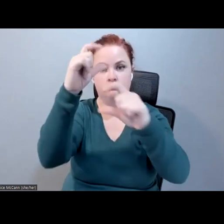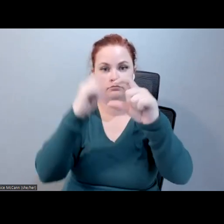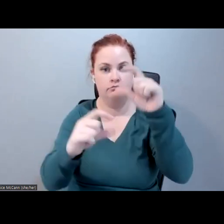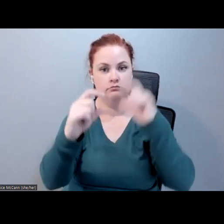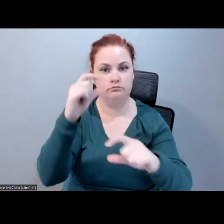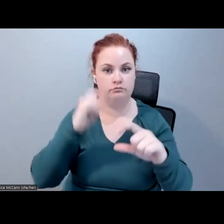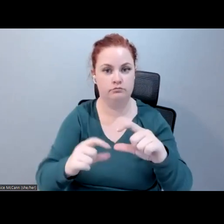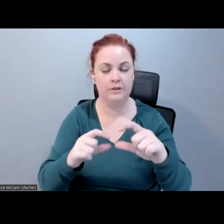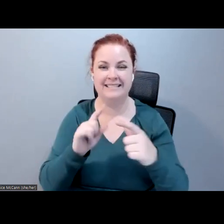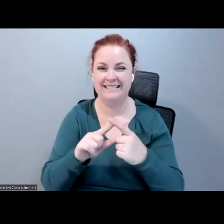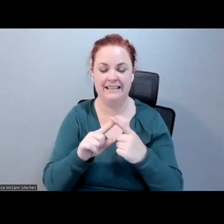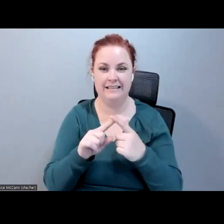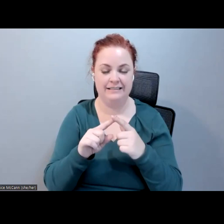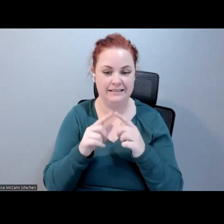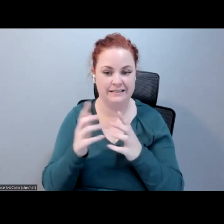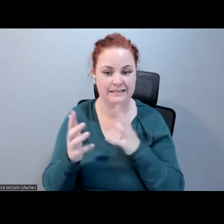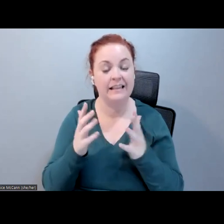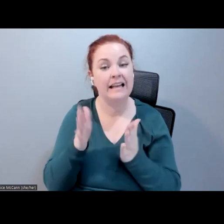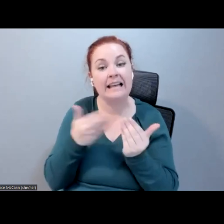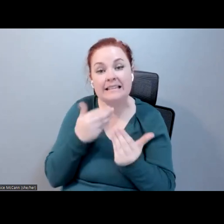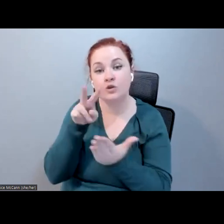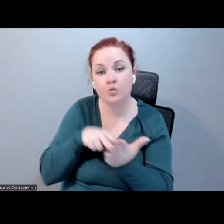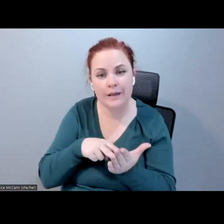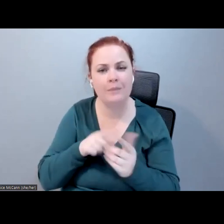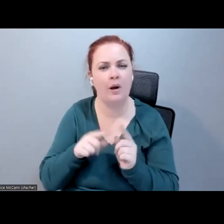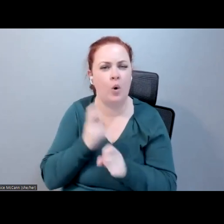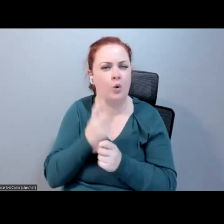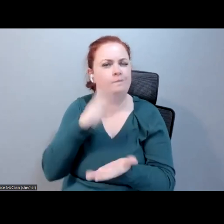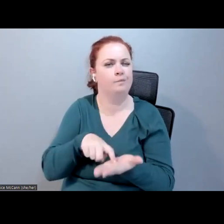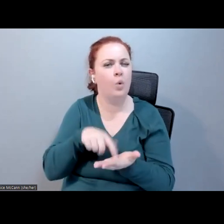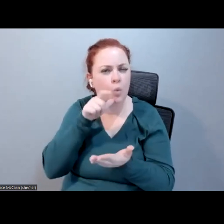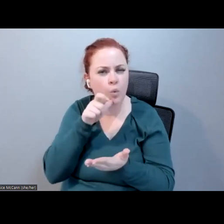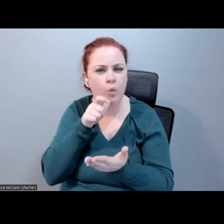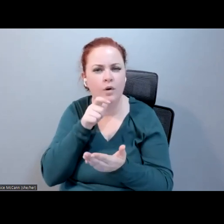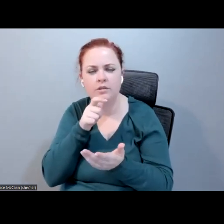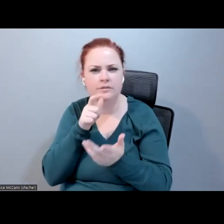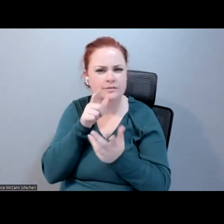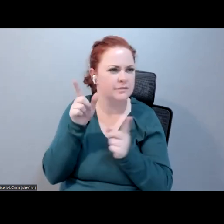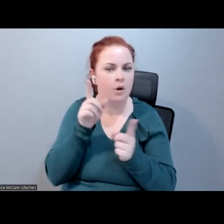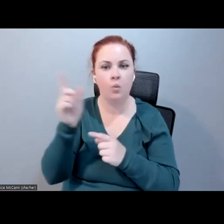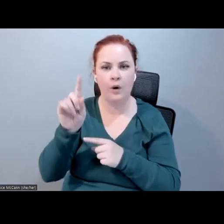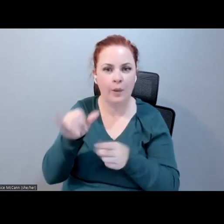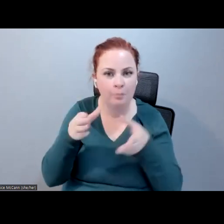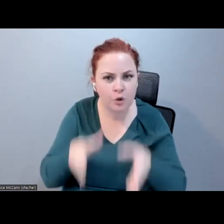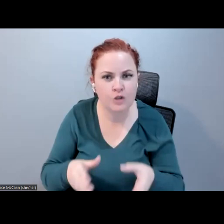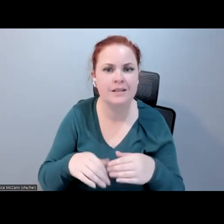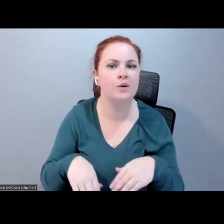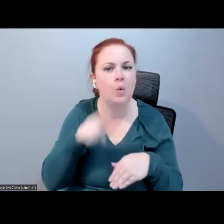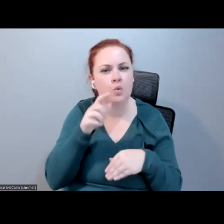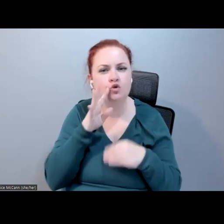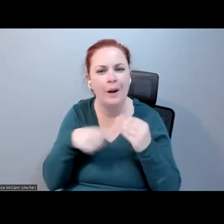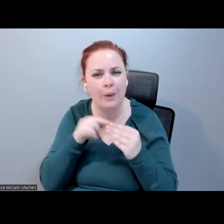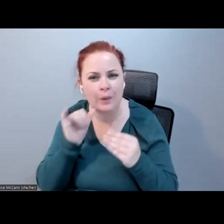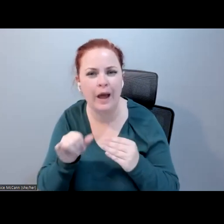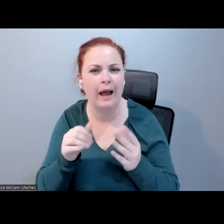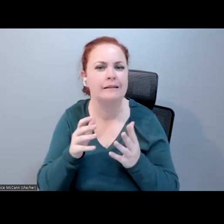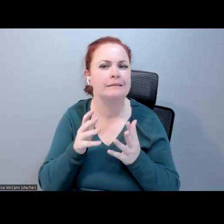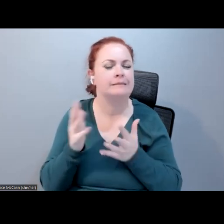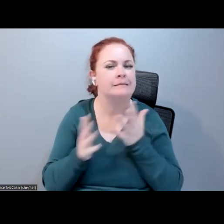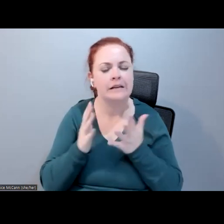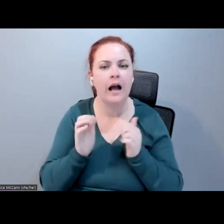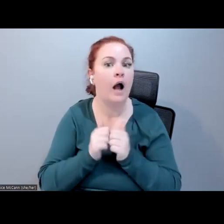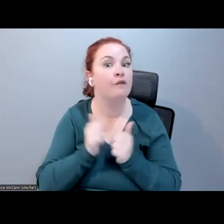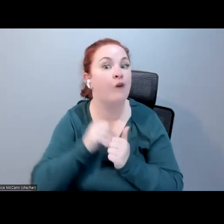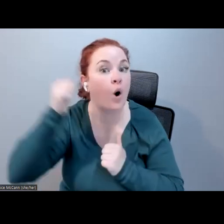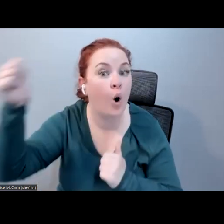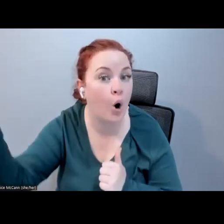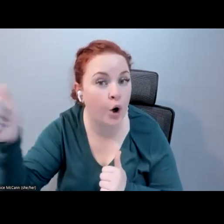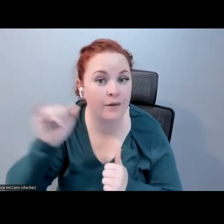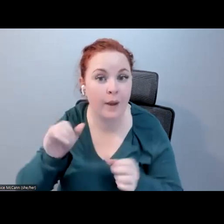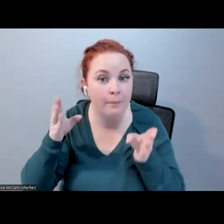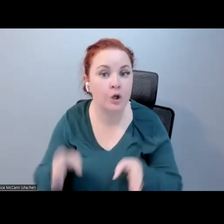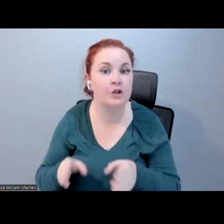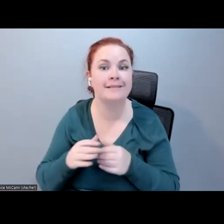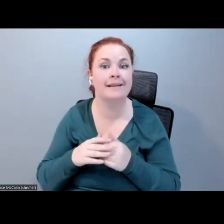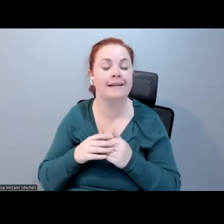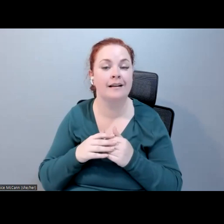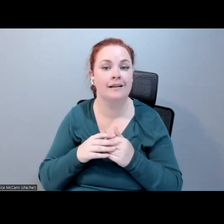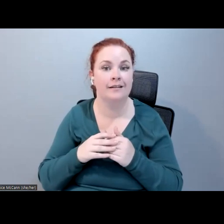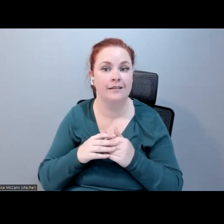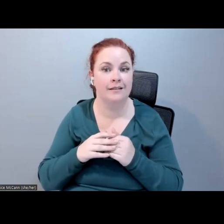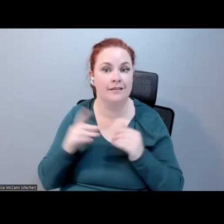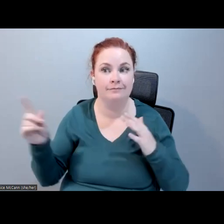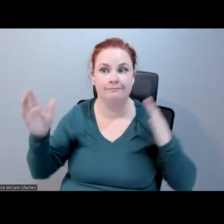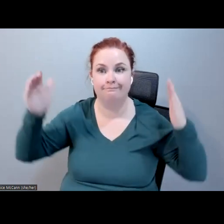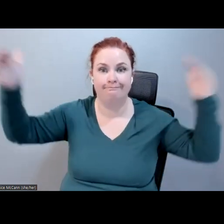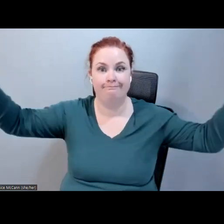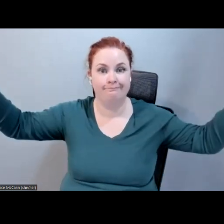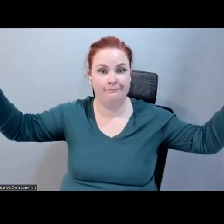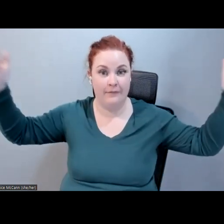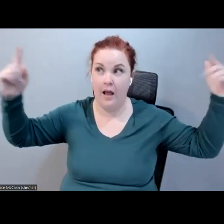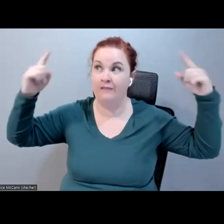it is easy to read but it is simple to tell, whose is whose,